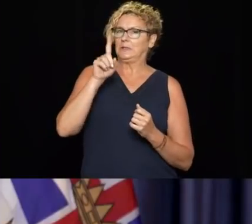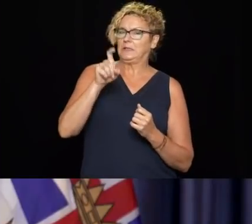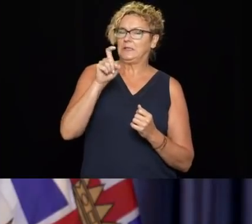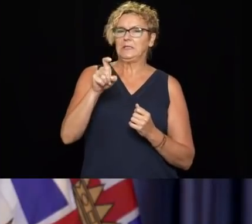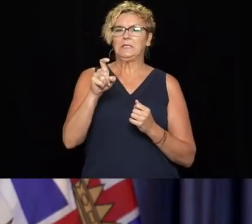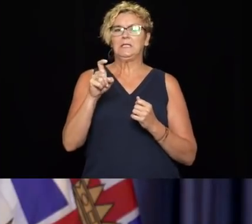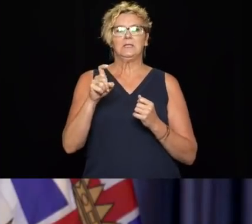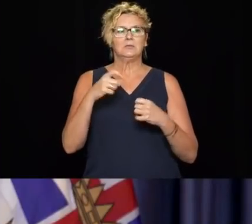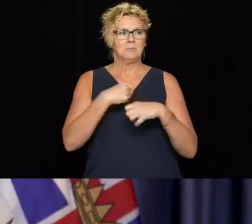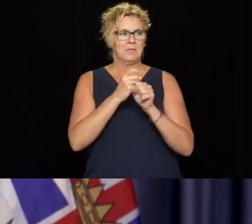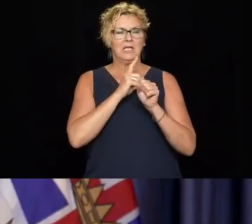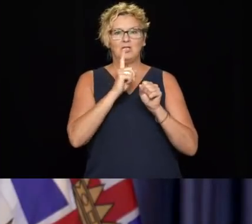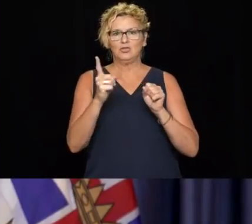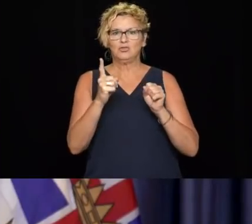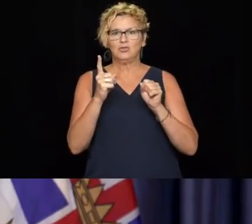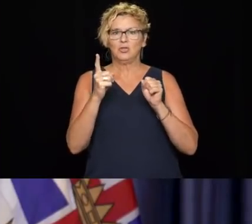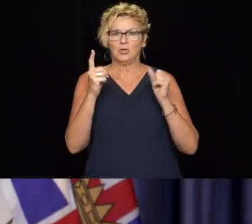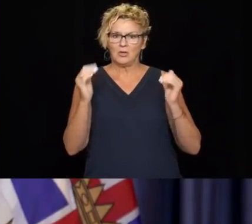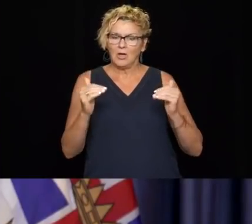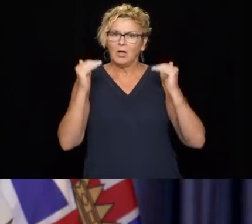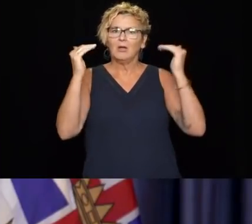influenza season will bring